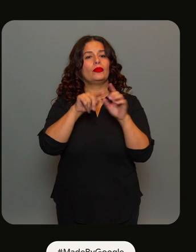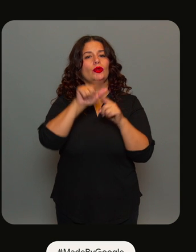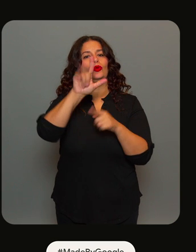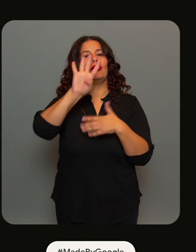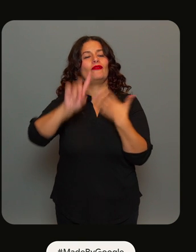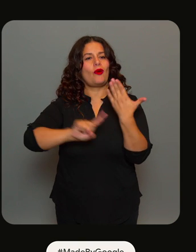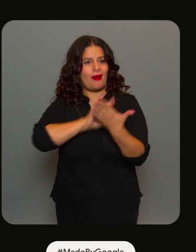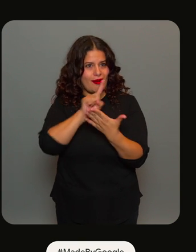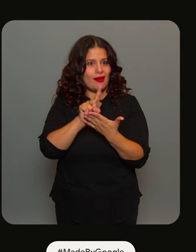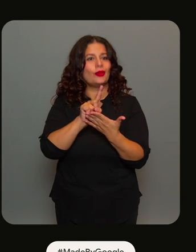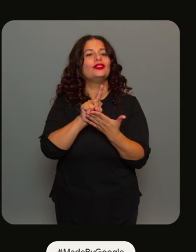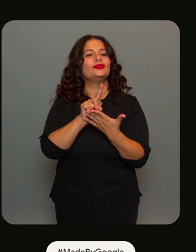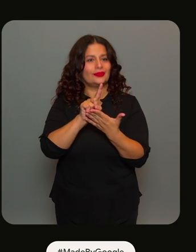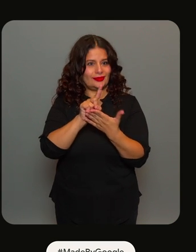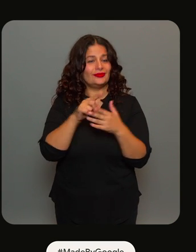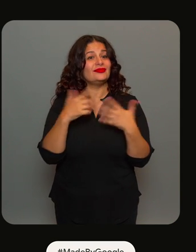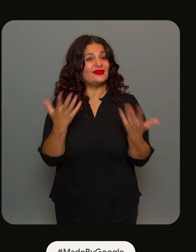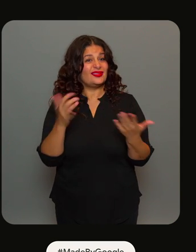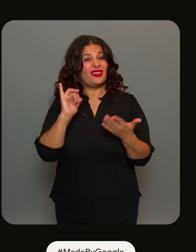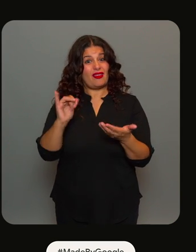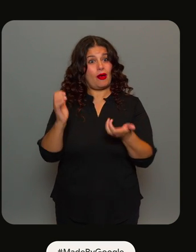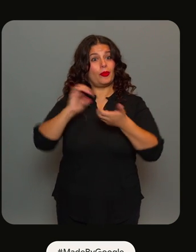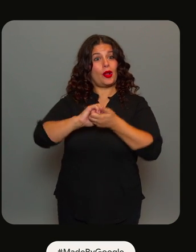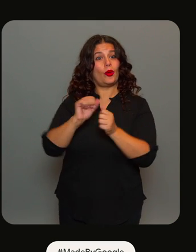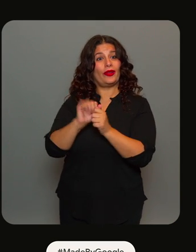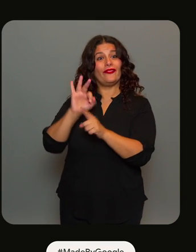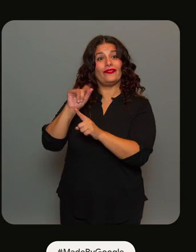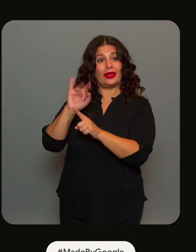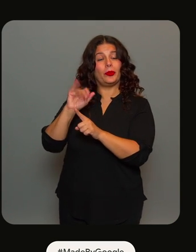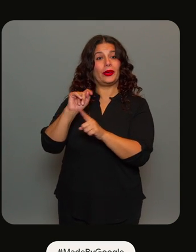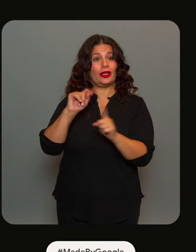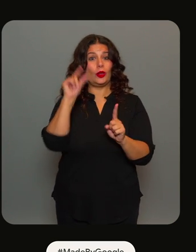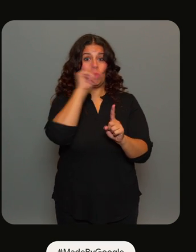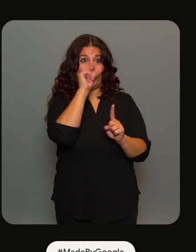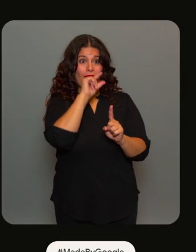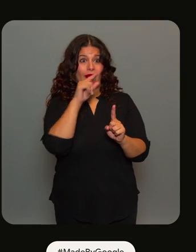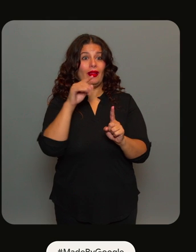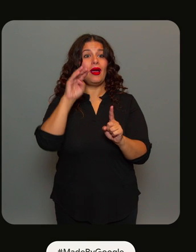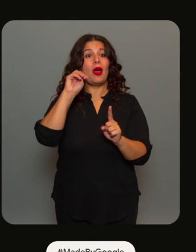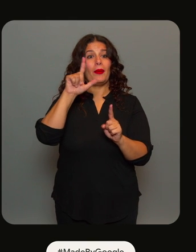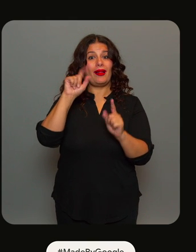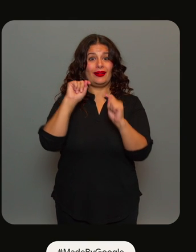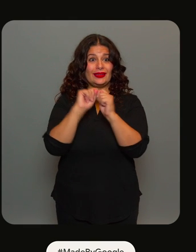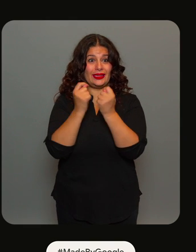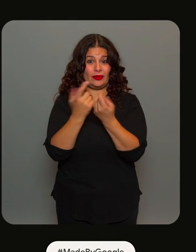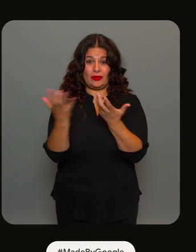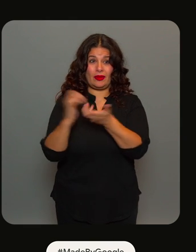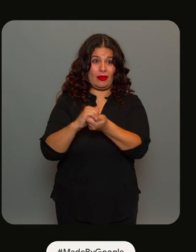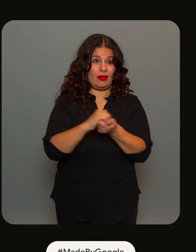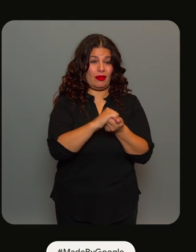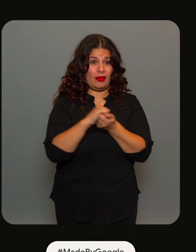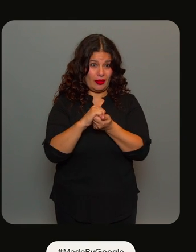By joining the expertise of Fitbit and Google's machine learning teams, Pixel Watch is powered by Fitbit's most